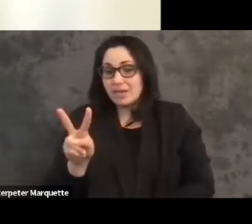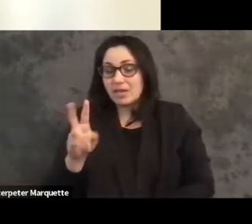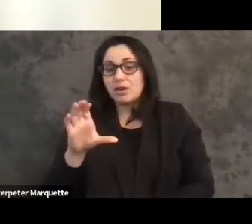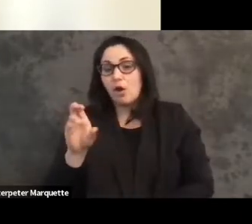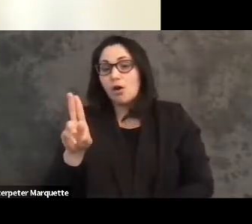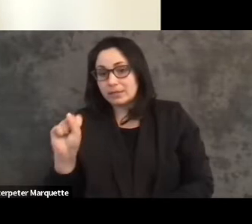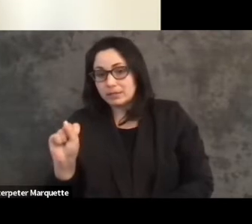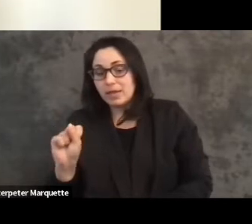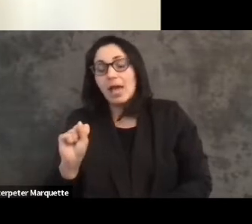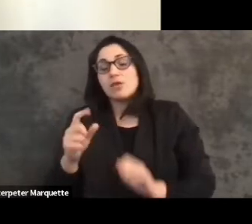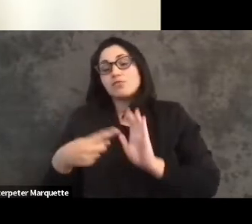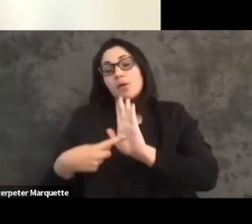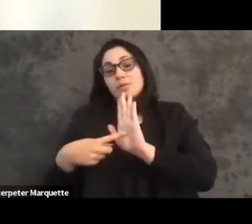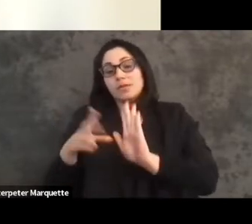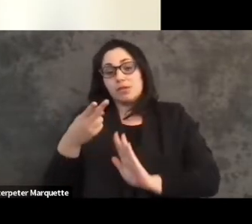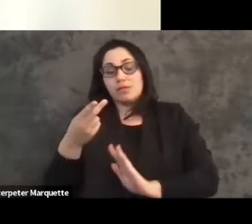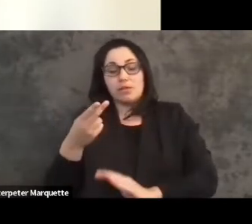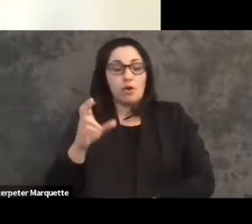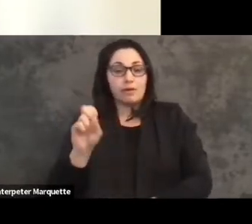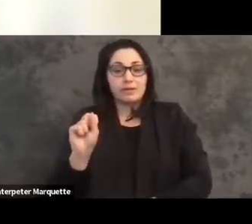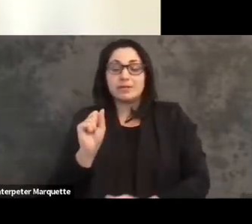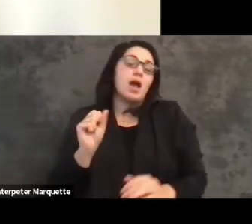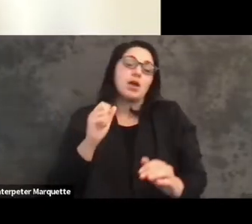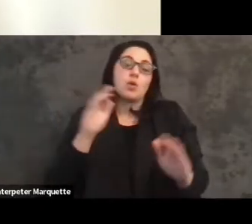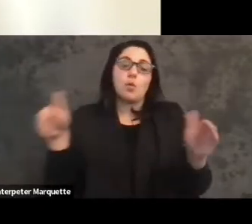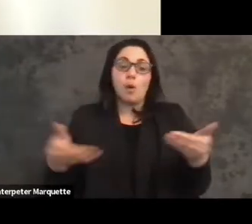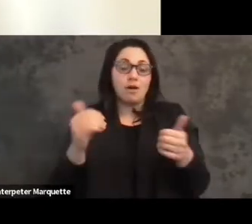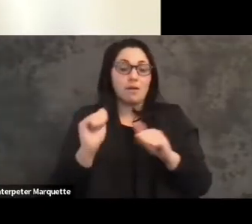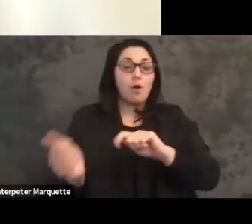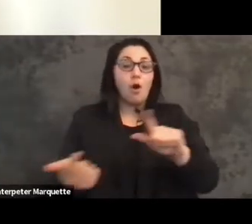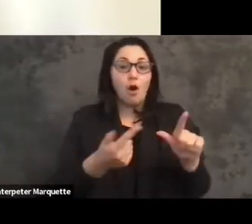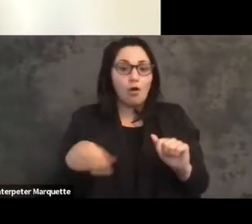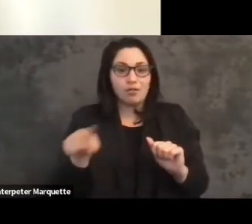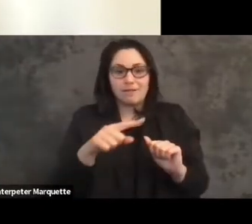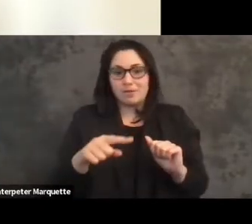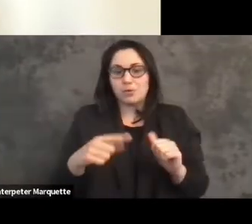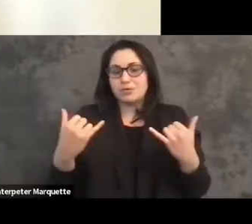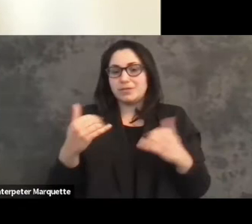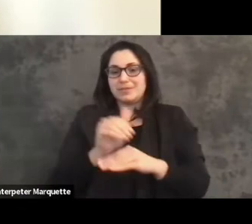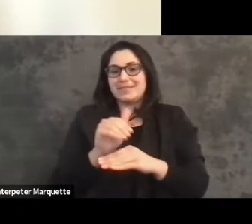privilege of serving as the chair of the US People Living With HIV Caucus. And on behalf